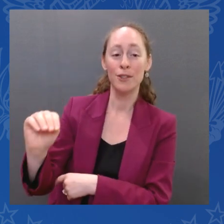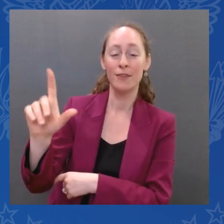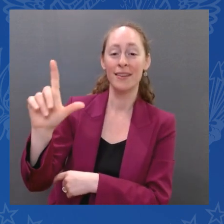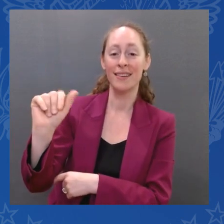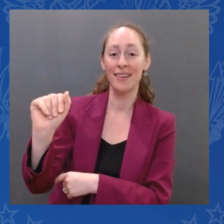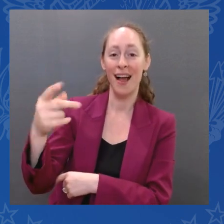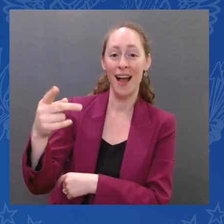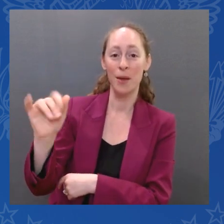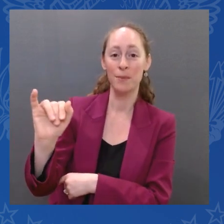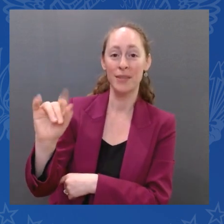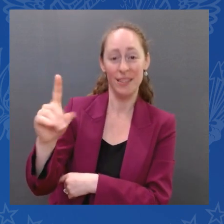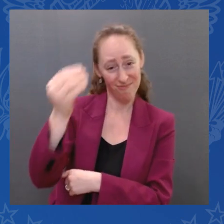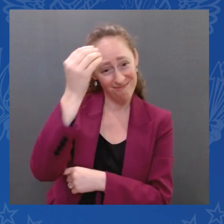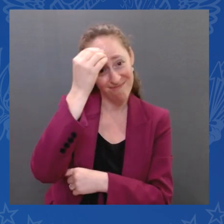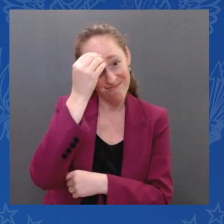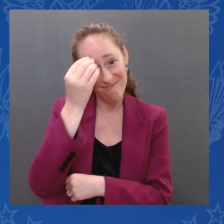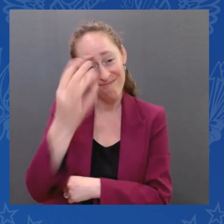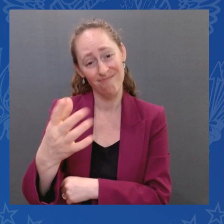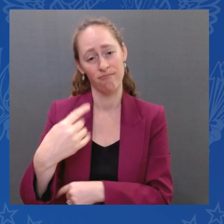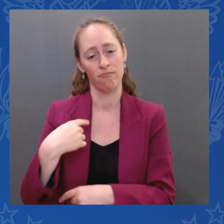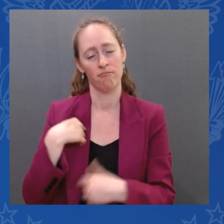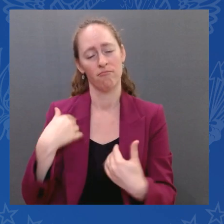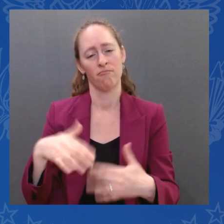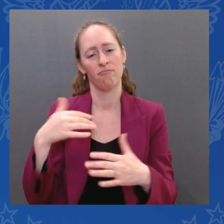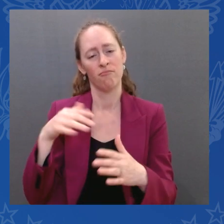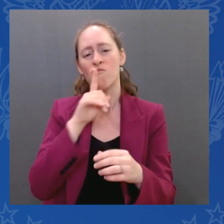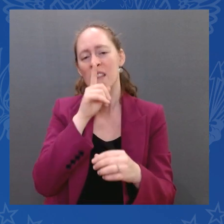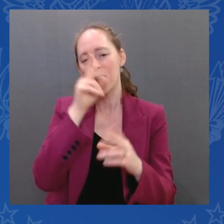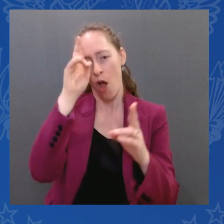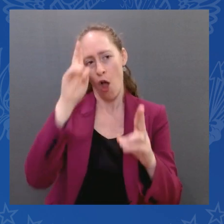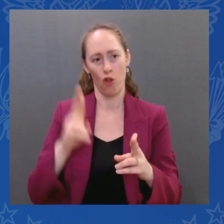and visit the independent, Jewish State of Israel.